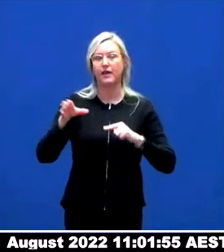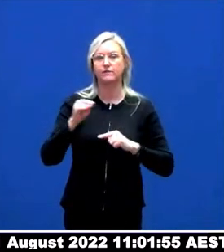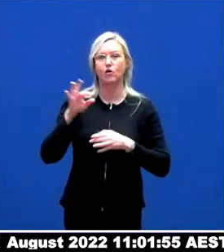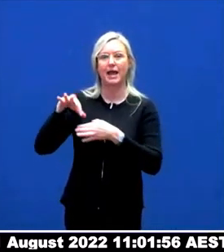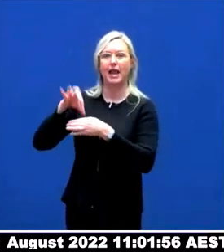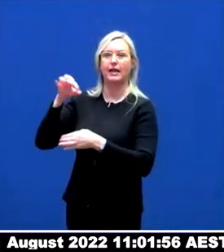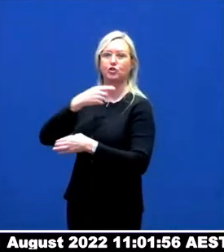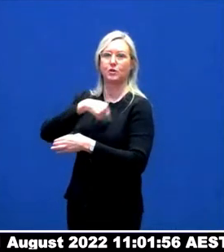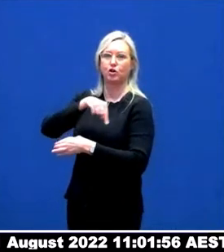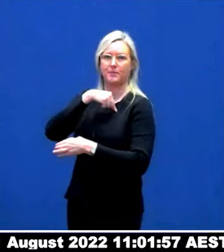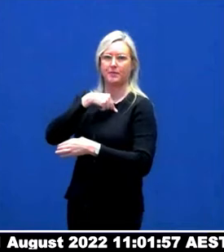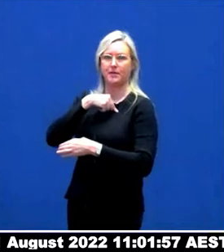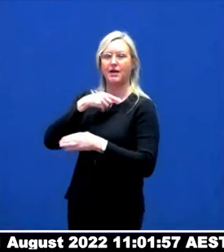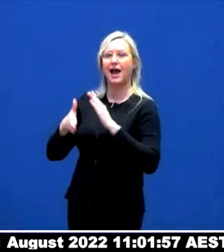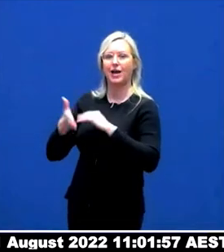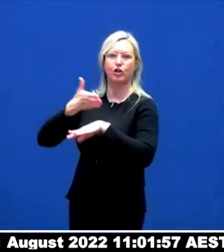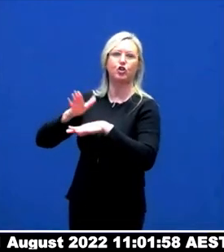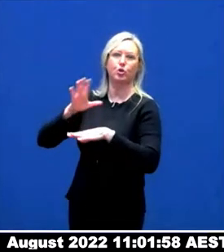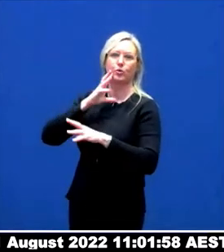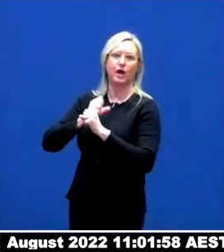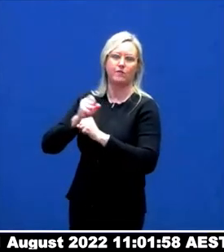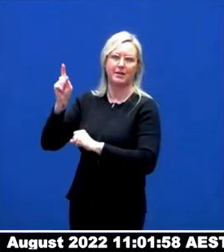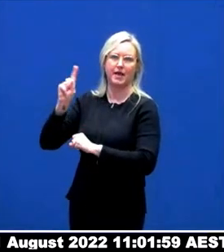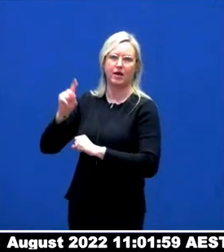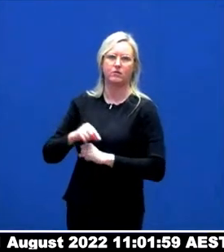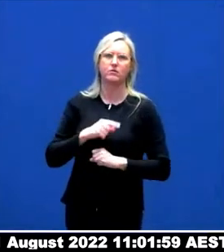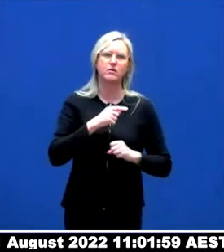by the now Government. MS EASTMAN: What do the principles of universal design mean